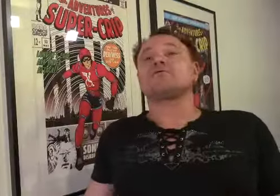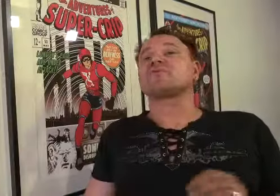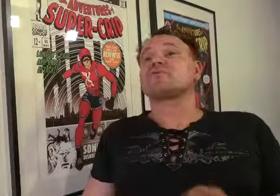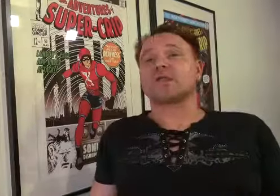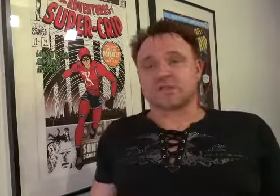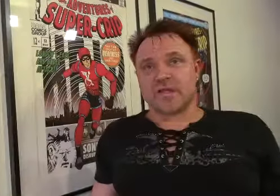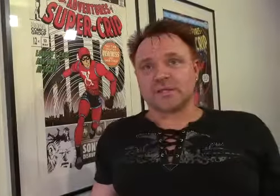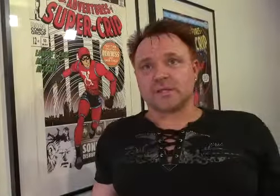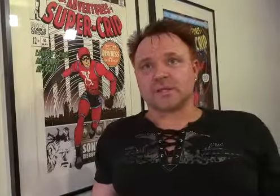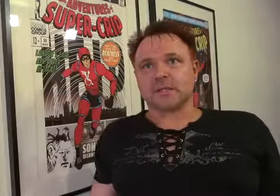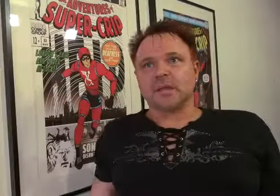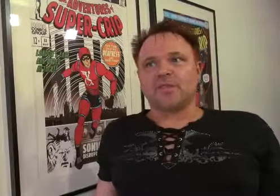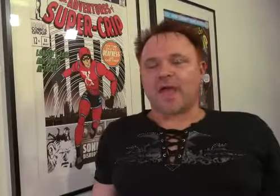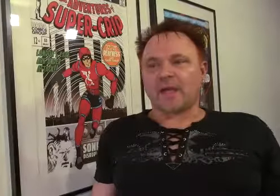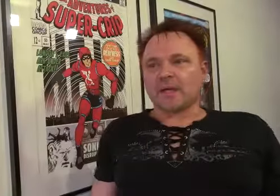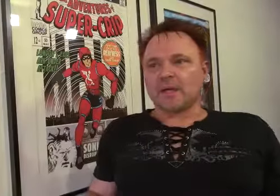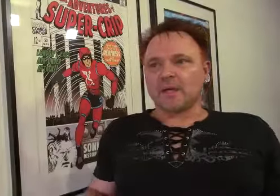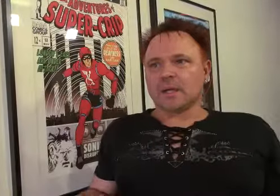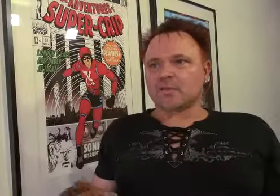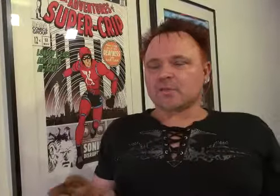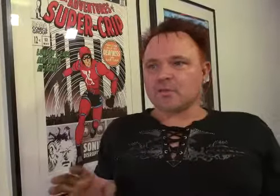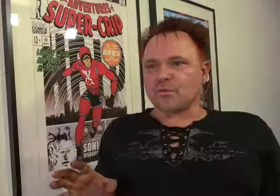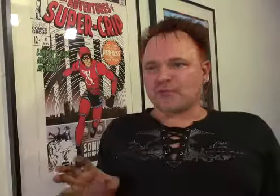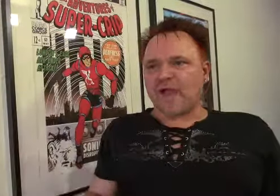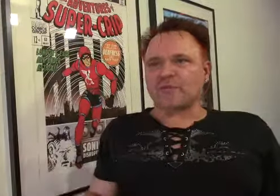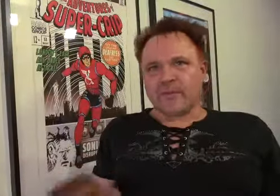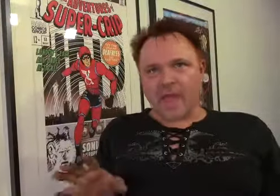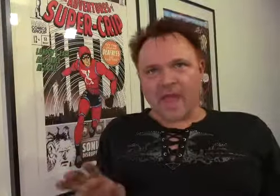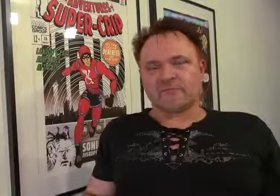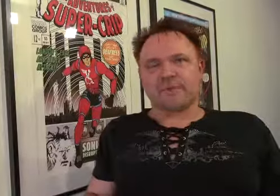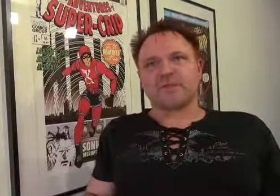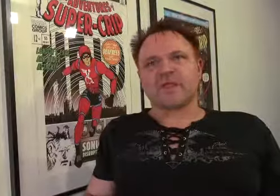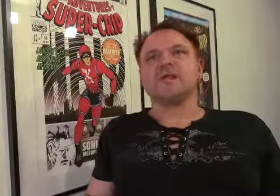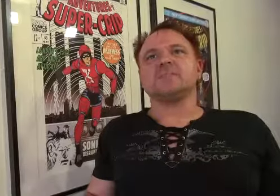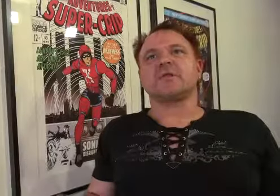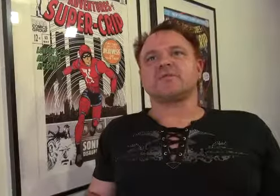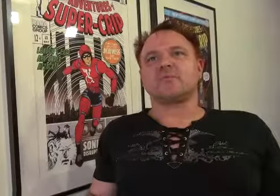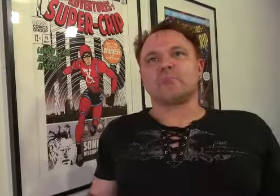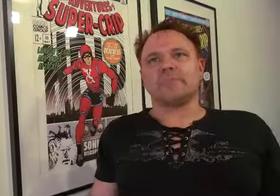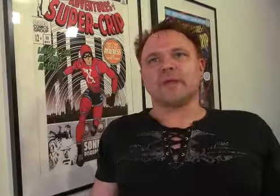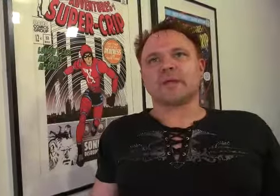are of such a standard that the fact that they haven't been seen by the general public